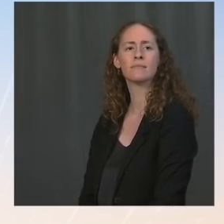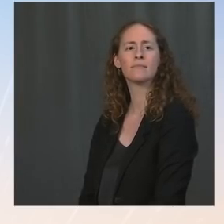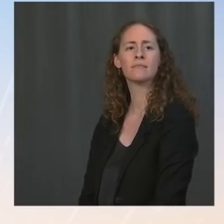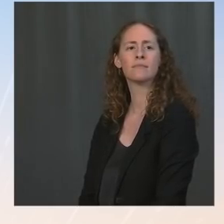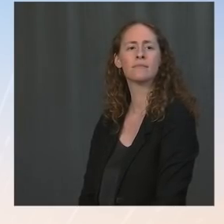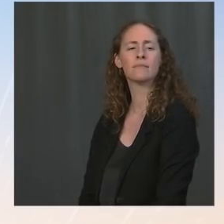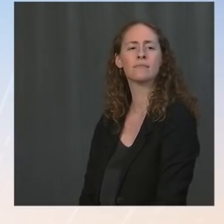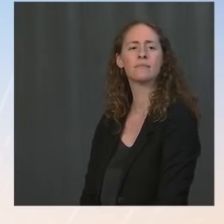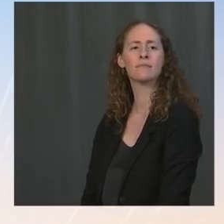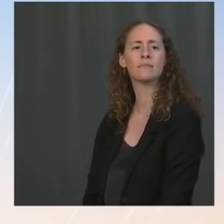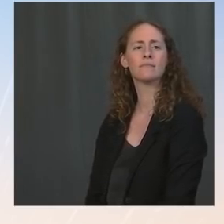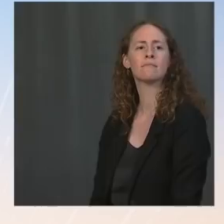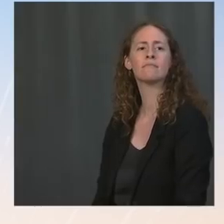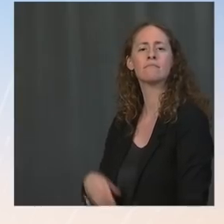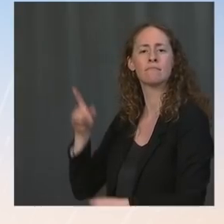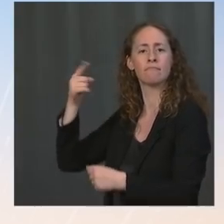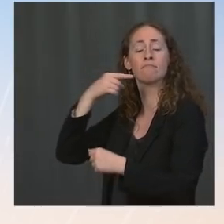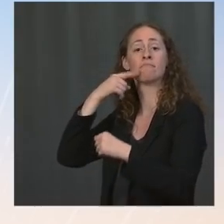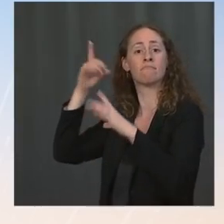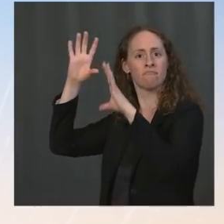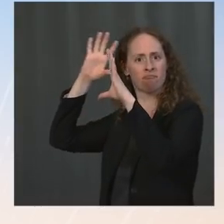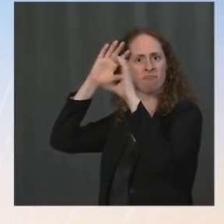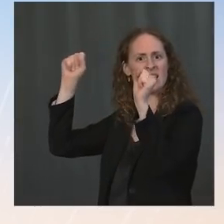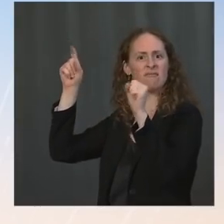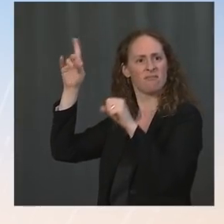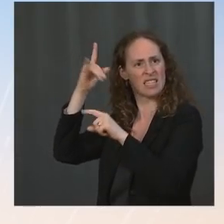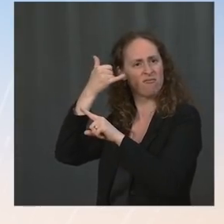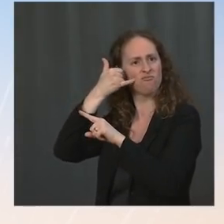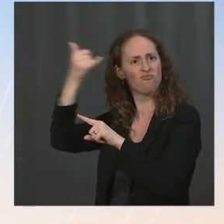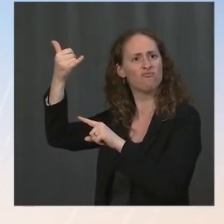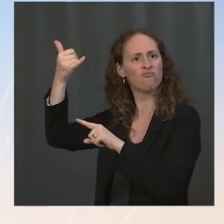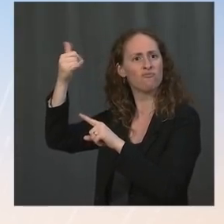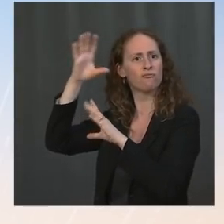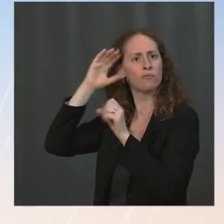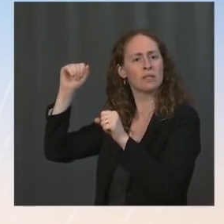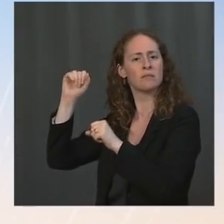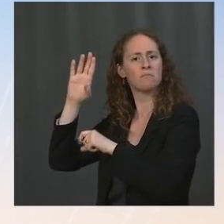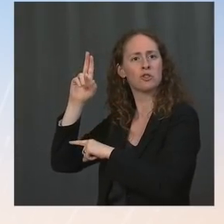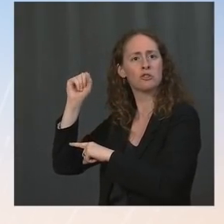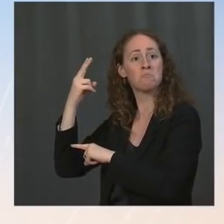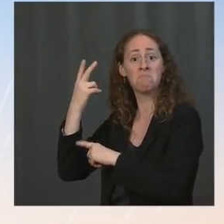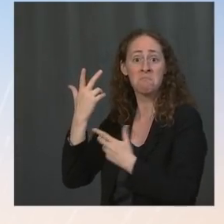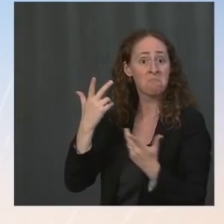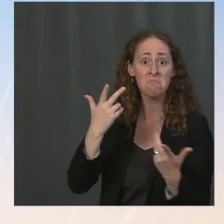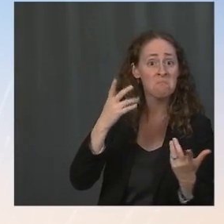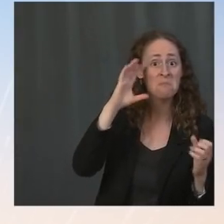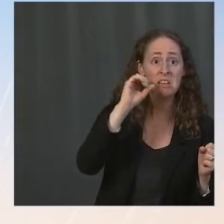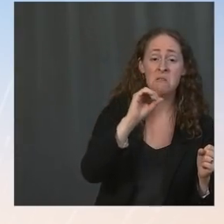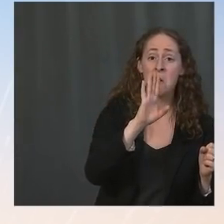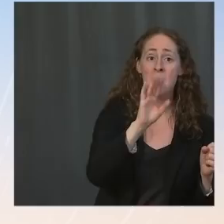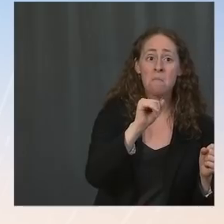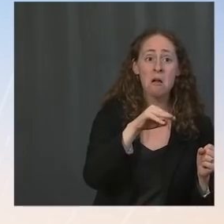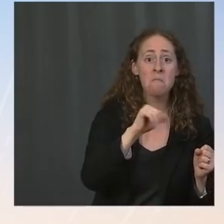I'm going to assume he hasn't been in touch with President Trump, but I'll ask anyway -- about this over the past few weeks as this withdrawal has played out?